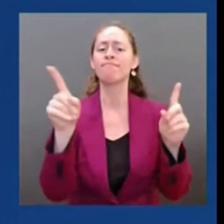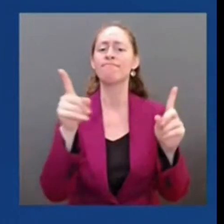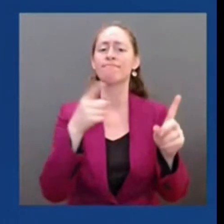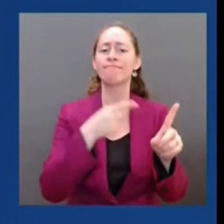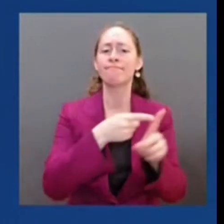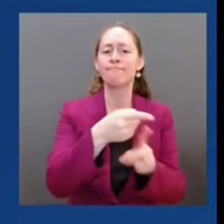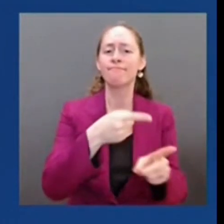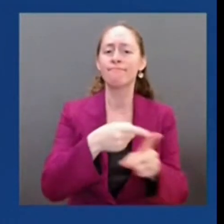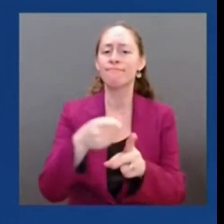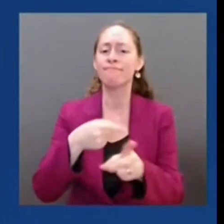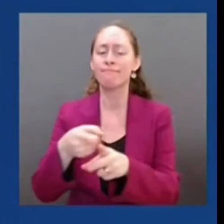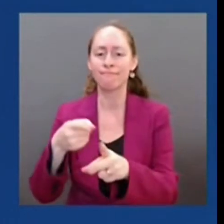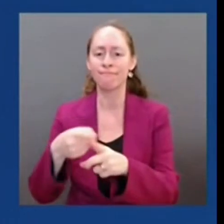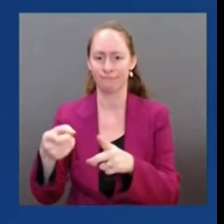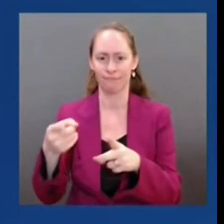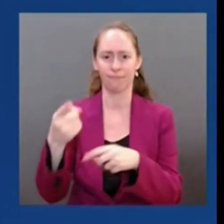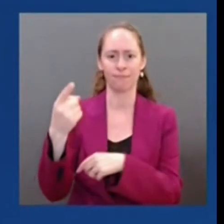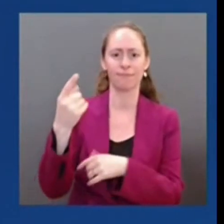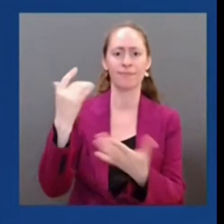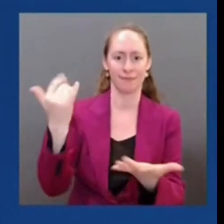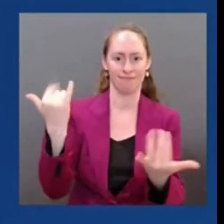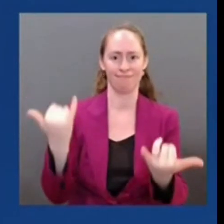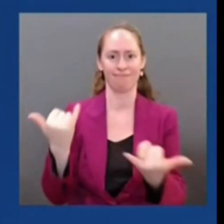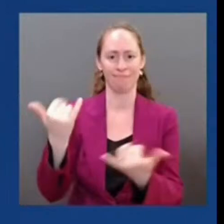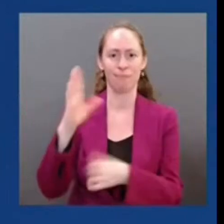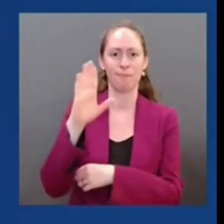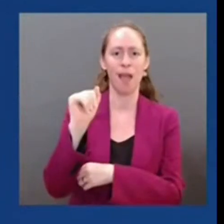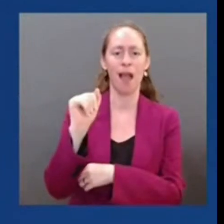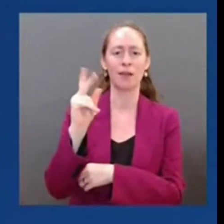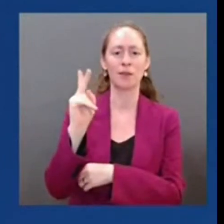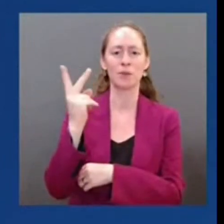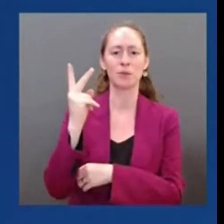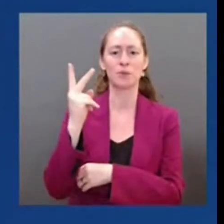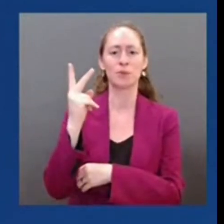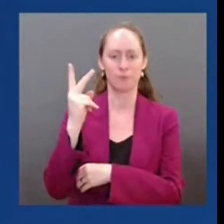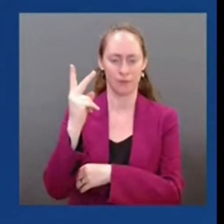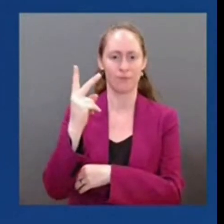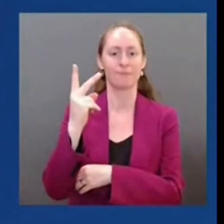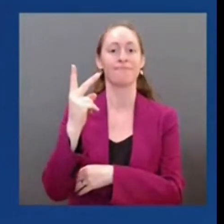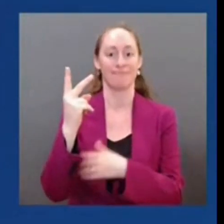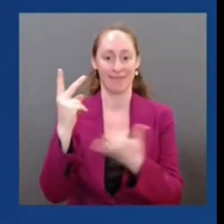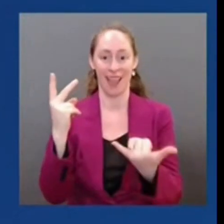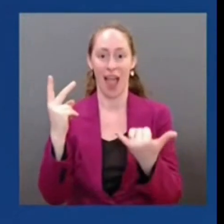SUB VARIANTS THAT WE WERE HIT